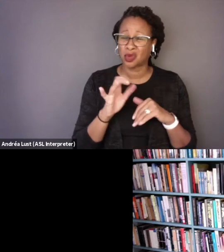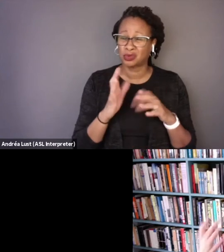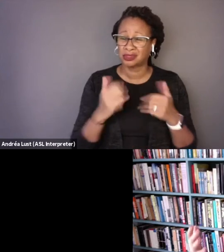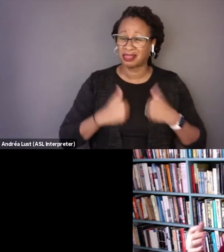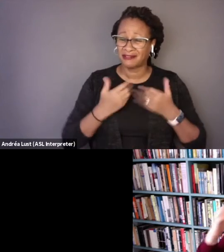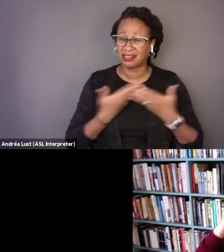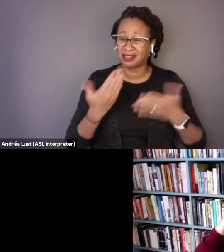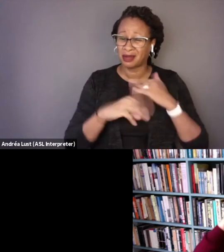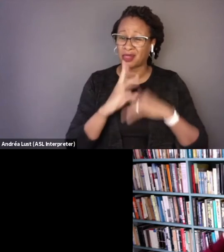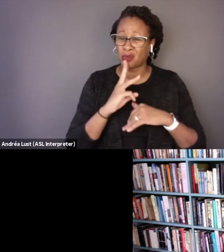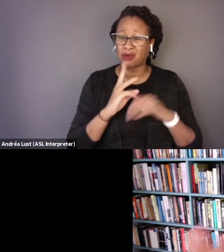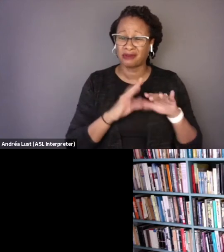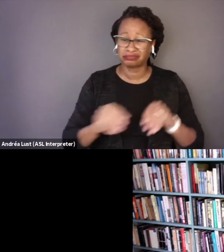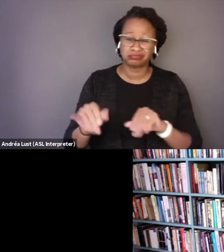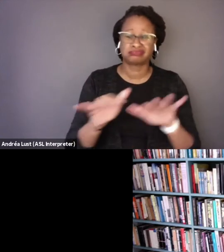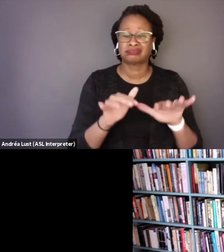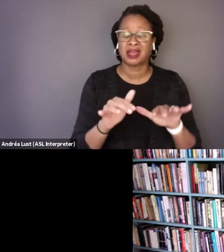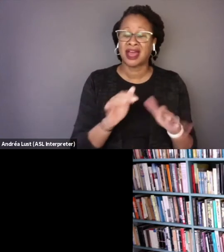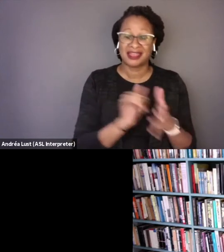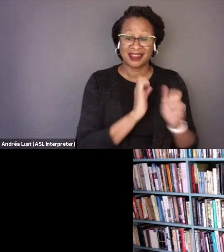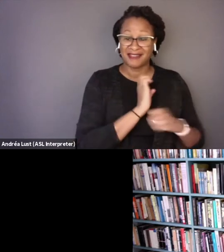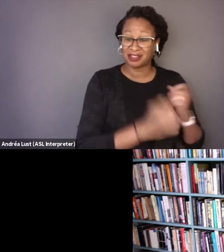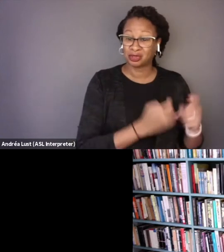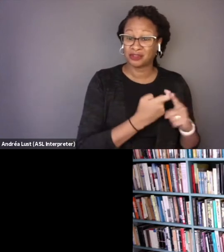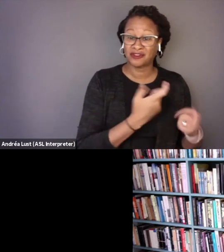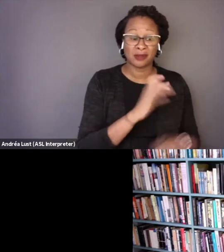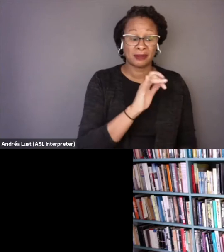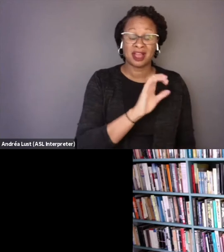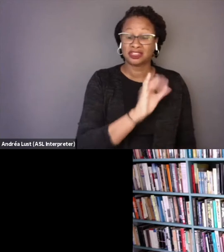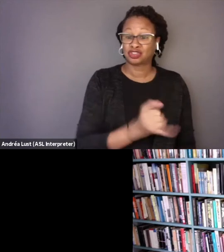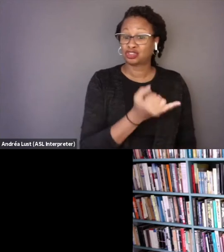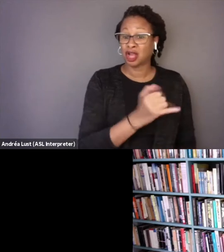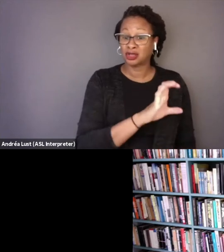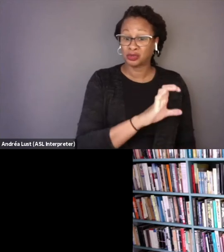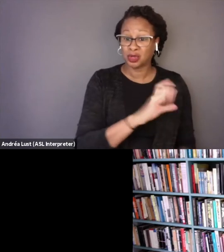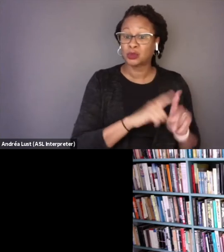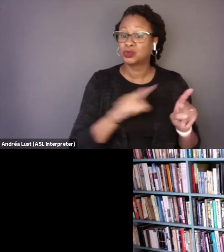that evolution from hubris and adventure to protector